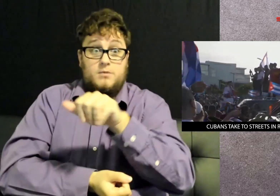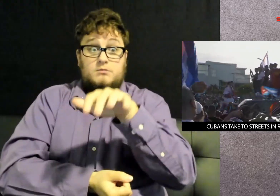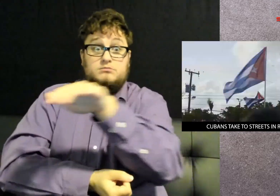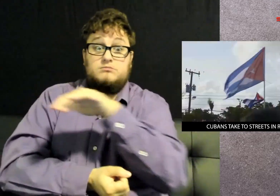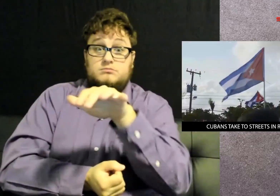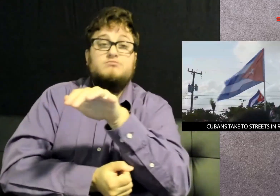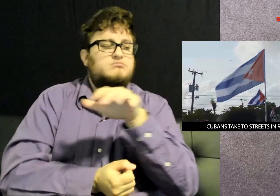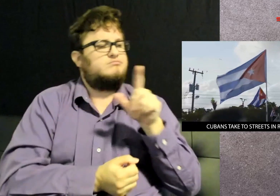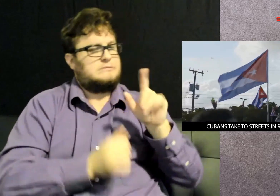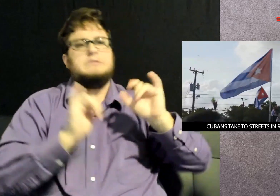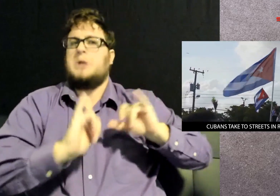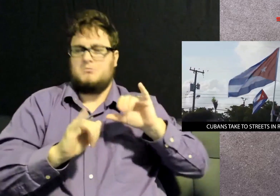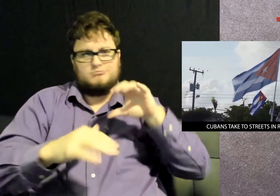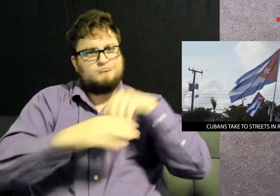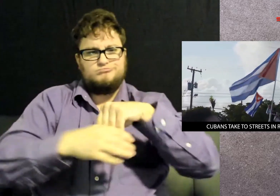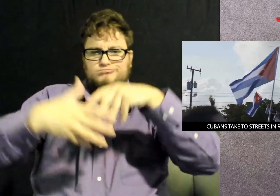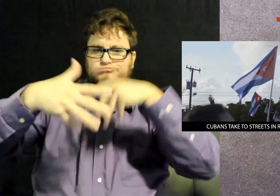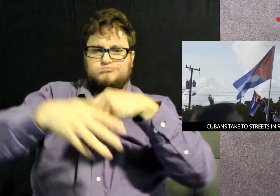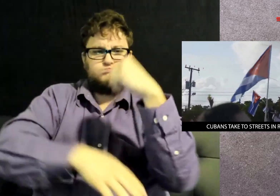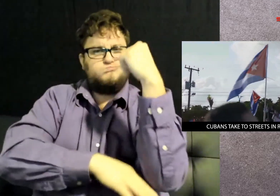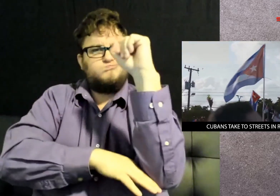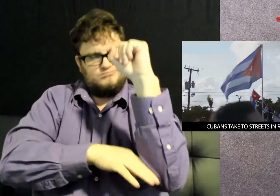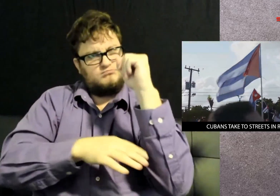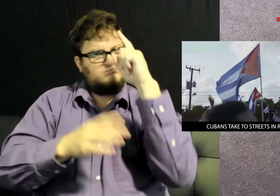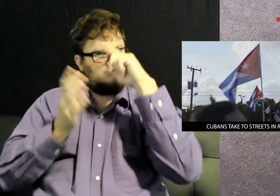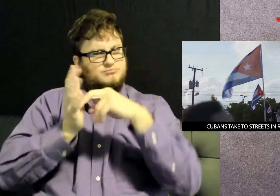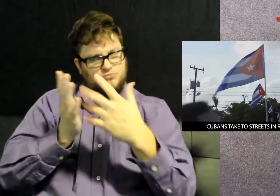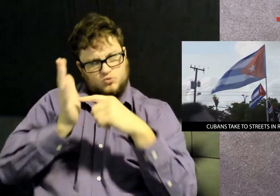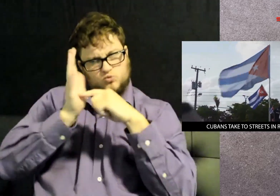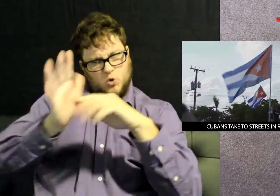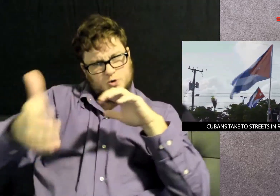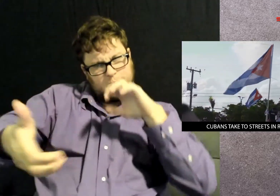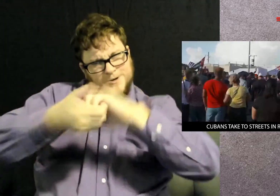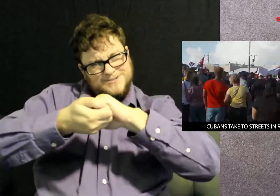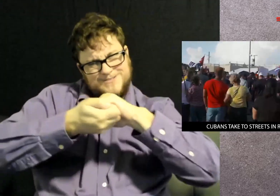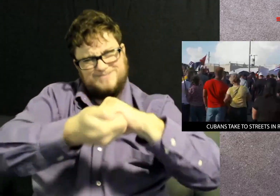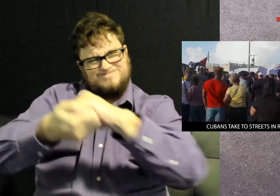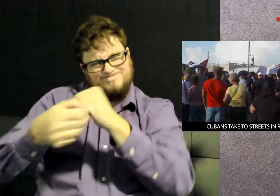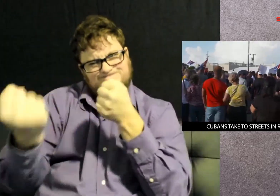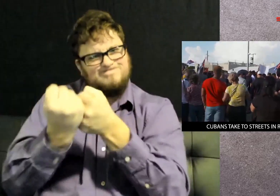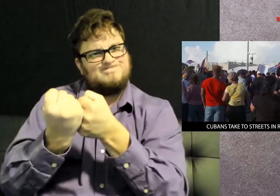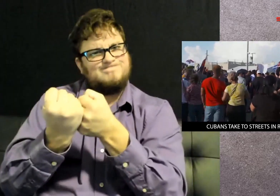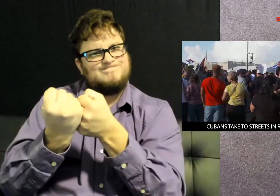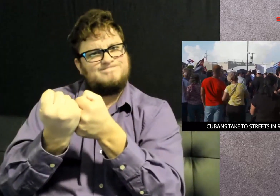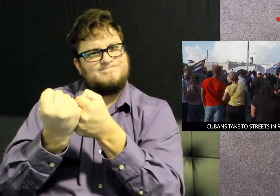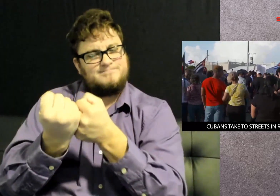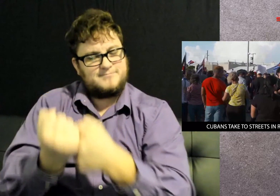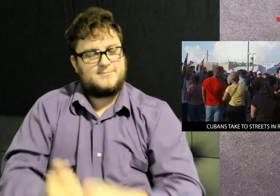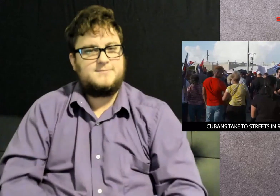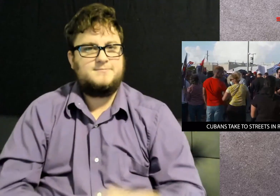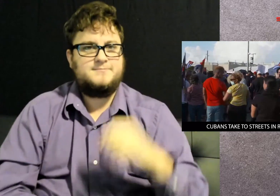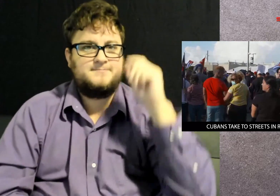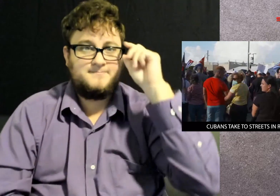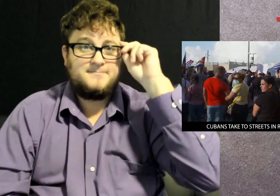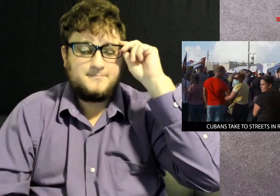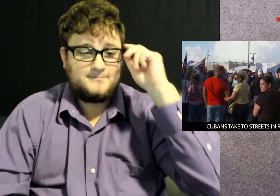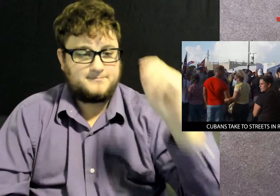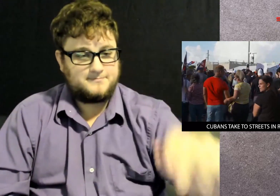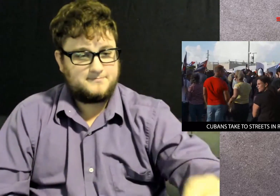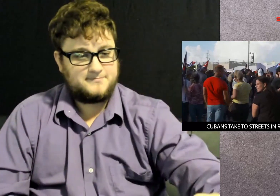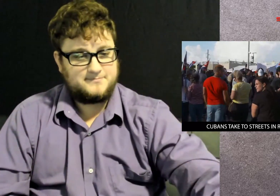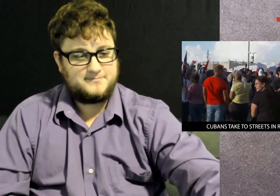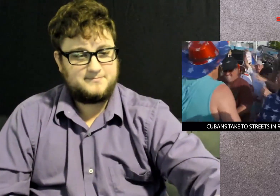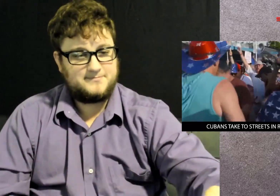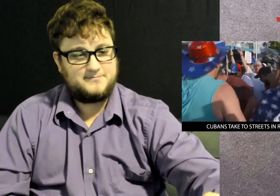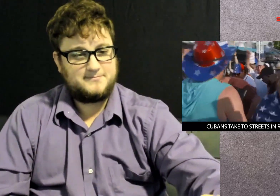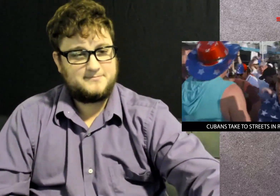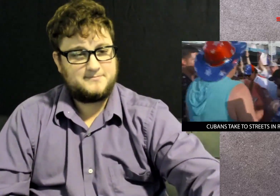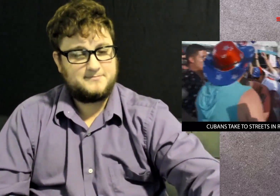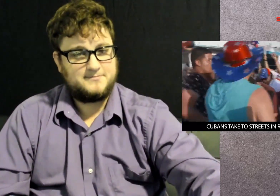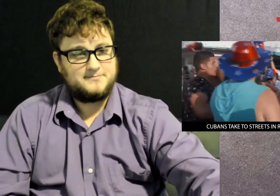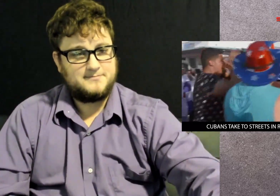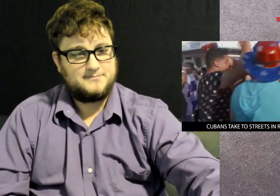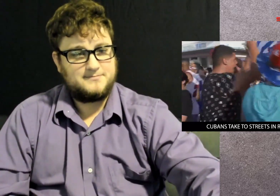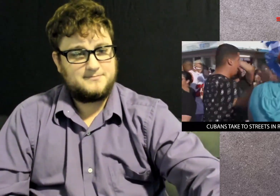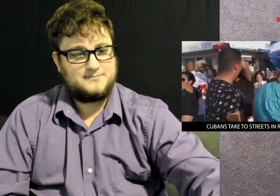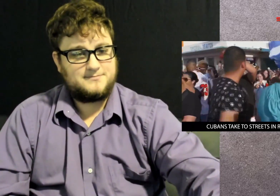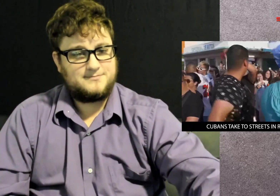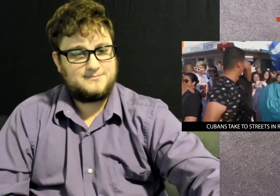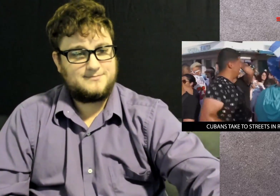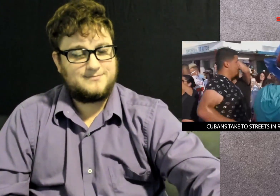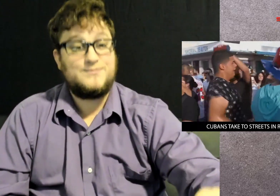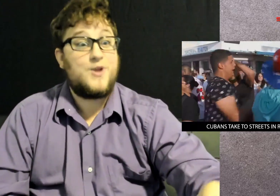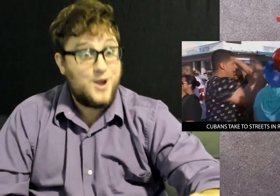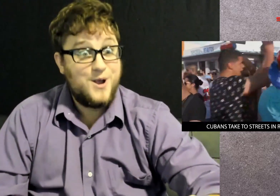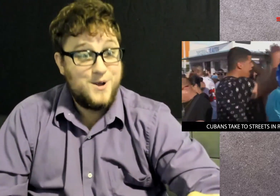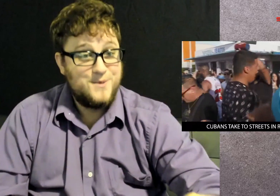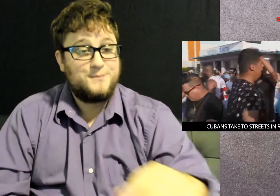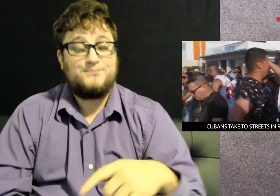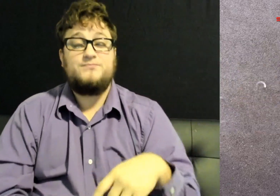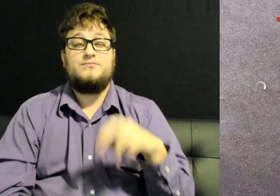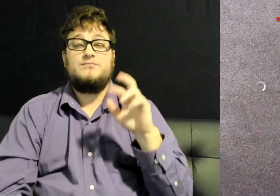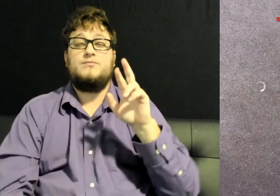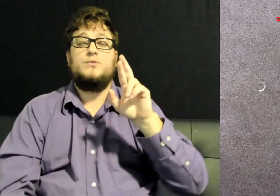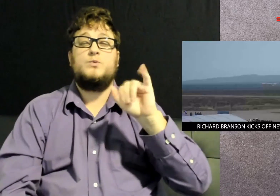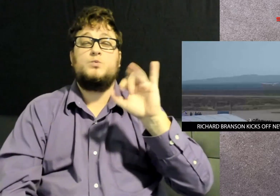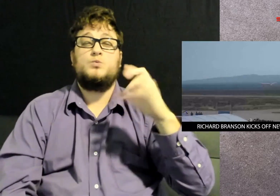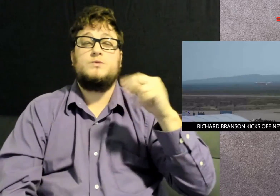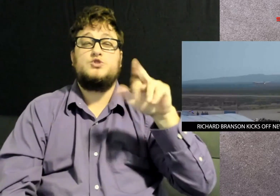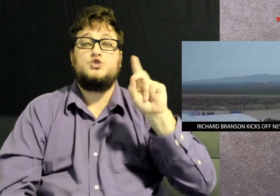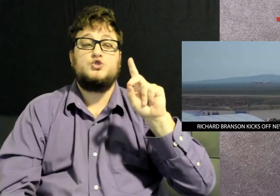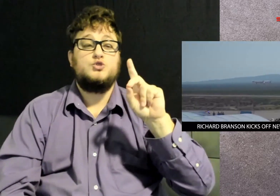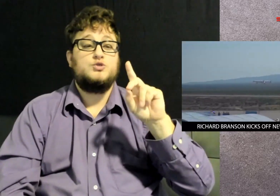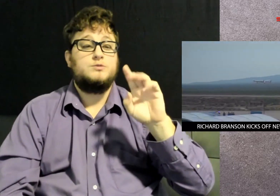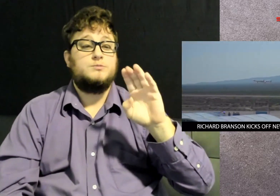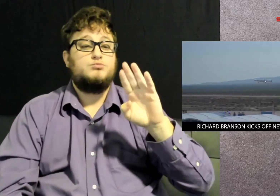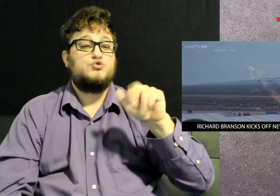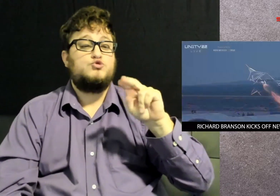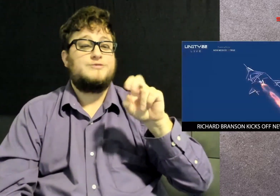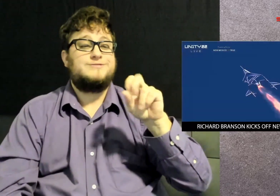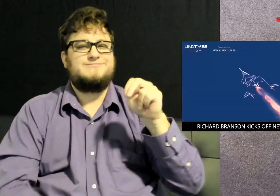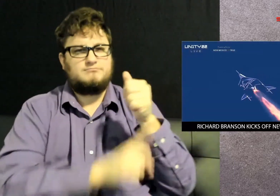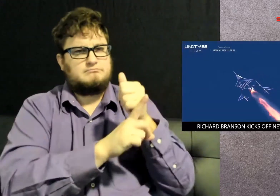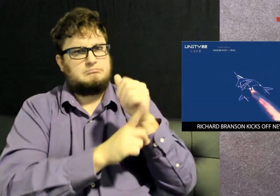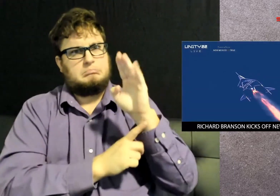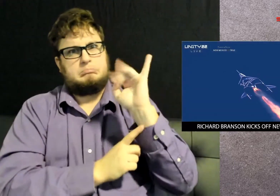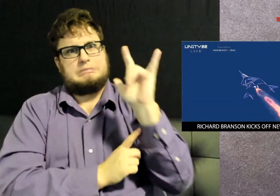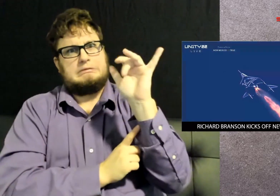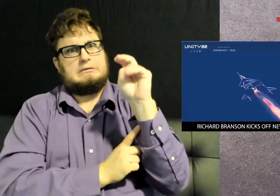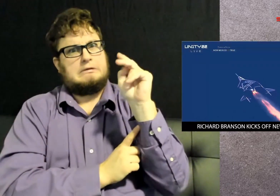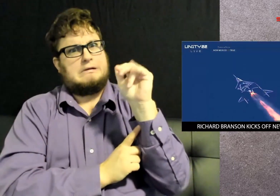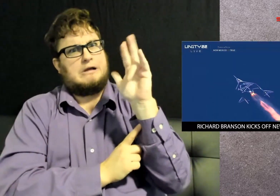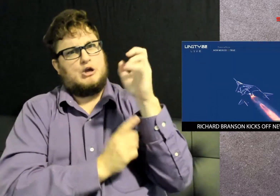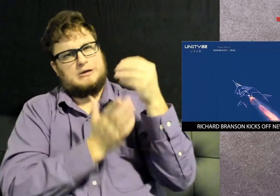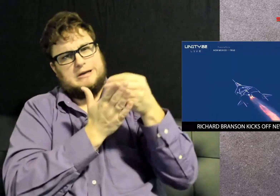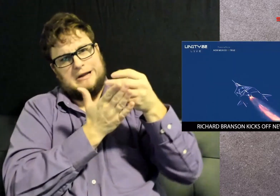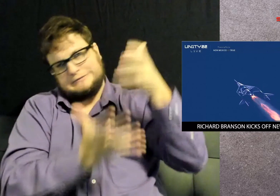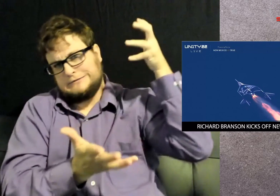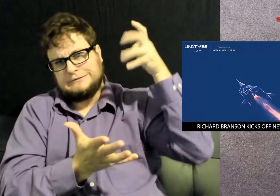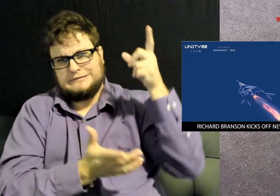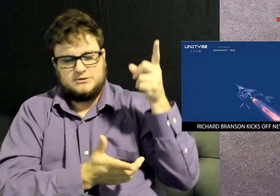and Cuban supporters in the United States also joined the protests as a sign of solidarity